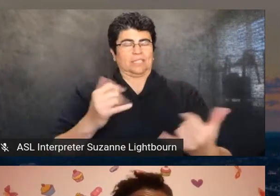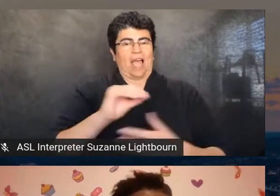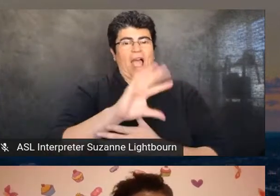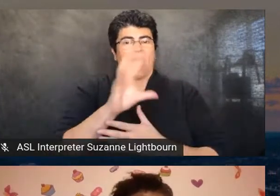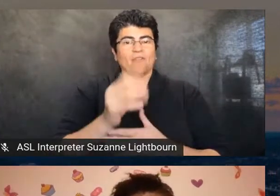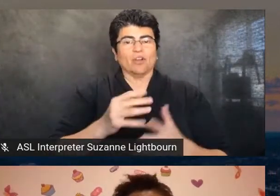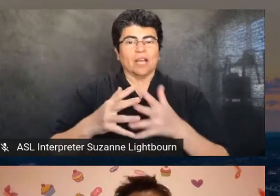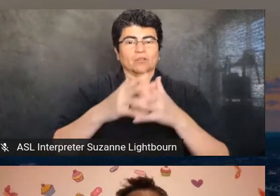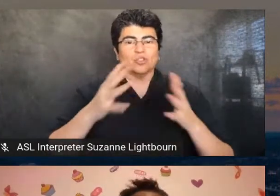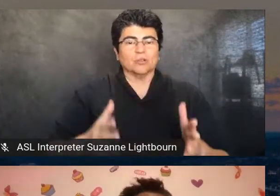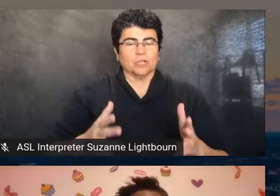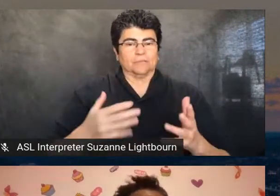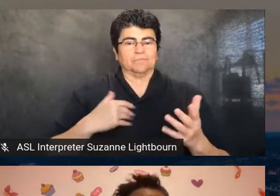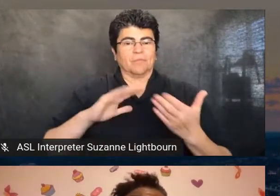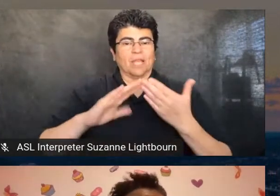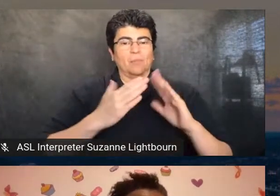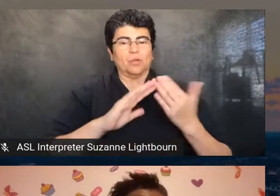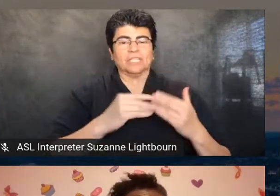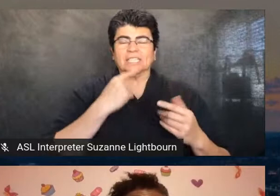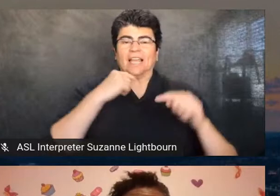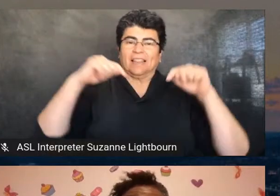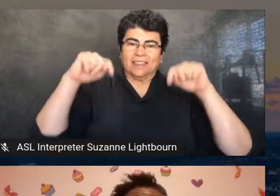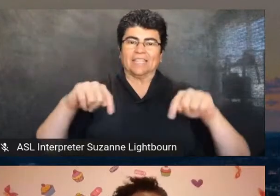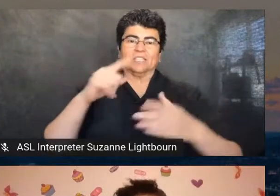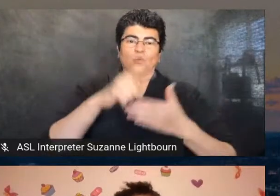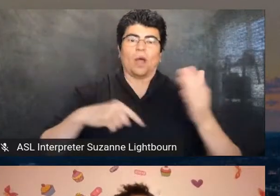that said, this is what we wanna be called now.